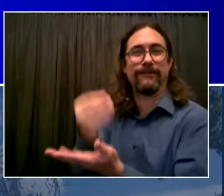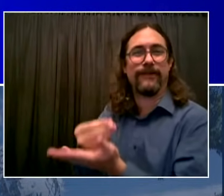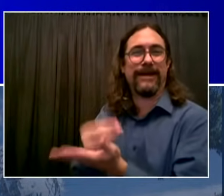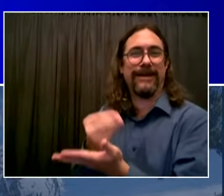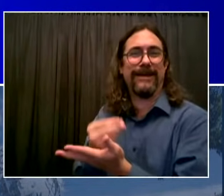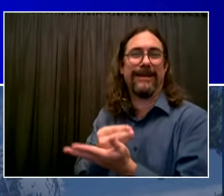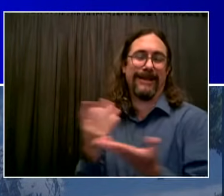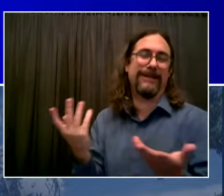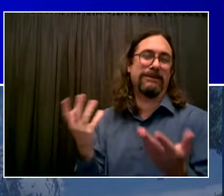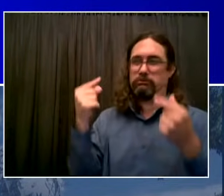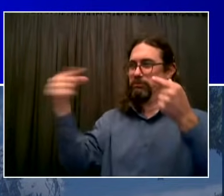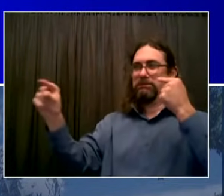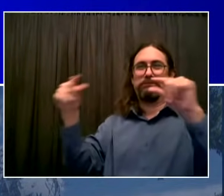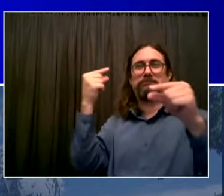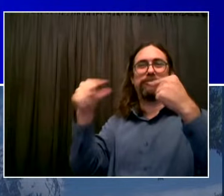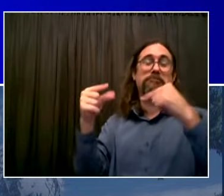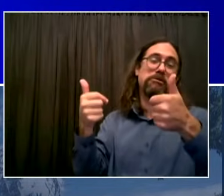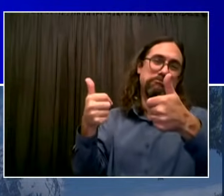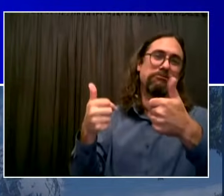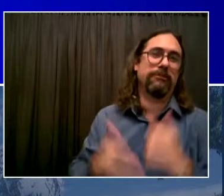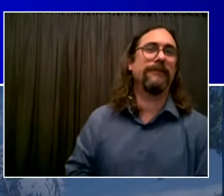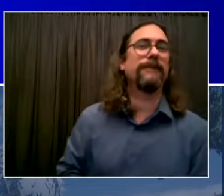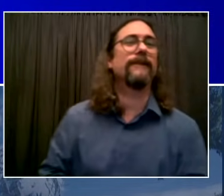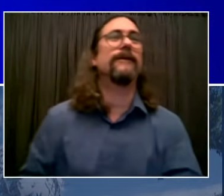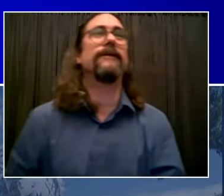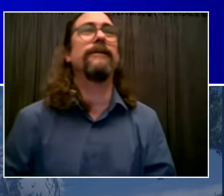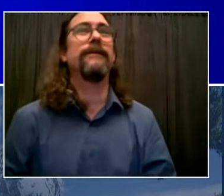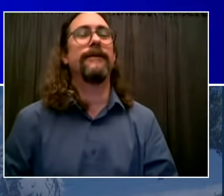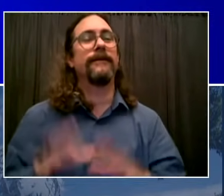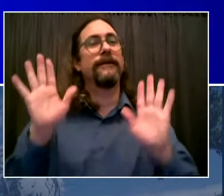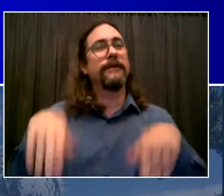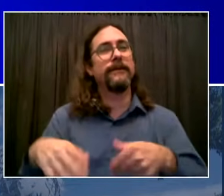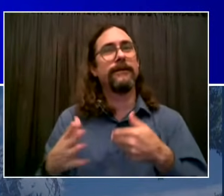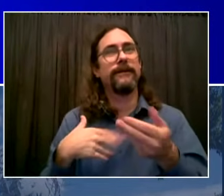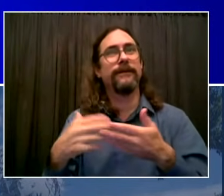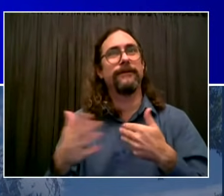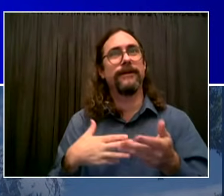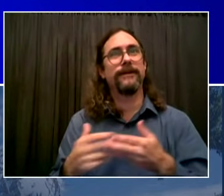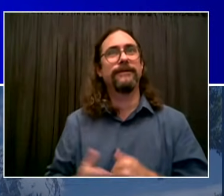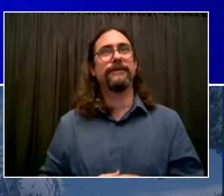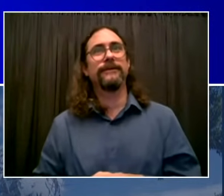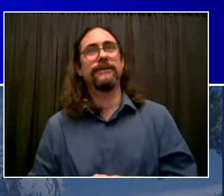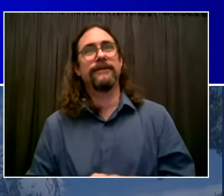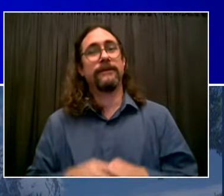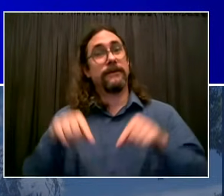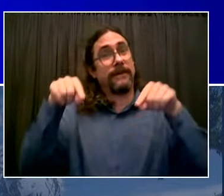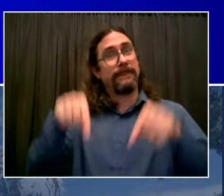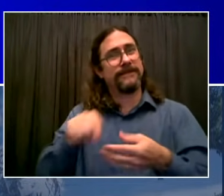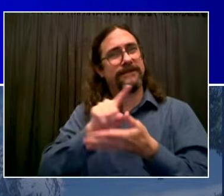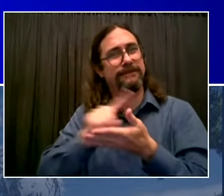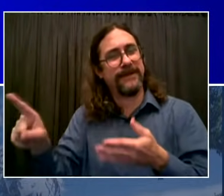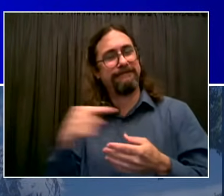AMAZING ANYTI ME I CONCNETIT WH THE BOROUGH OF QUEENS AND THE PEOPLE OF QUEENS I GET INSPIRED. THERE IS SO MUCH